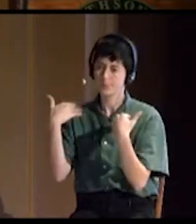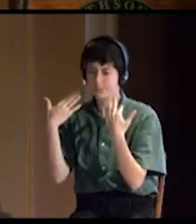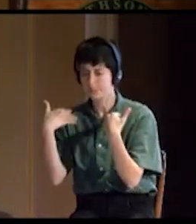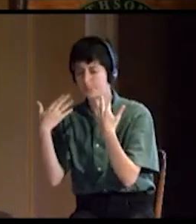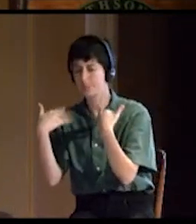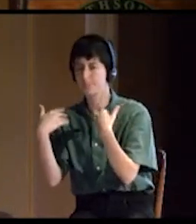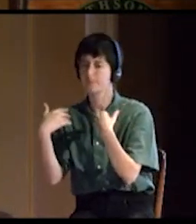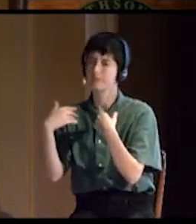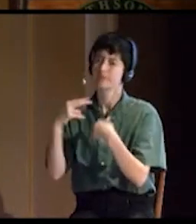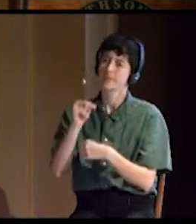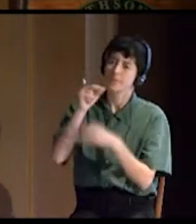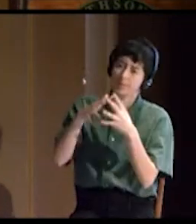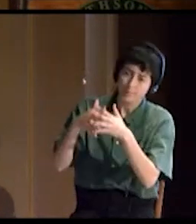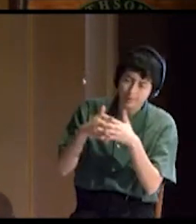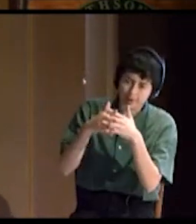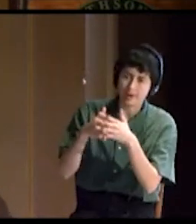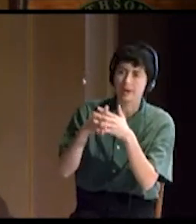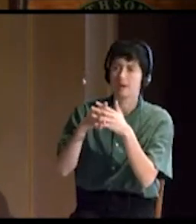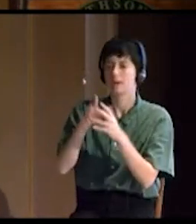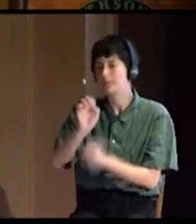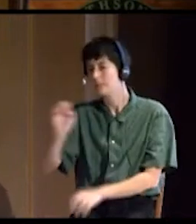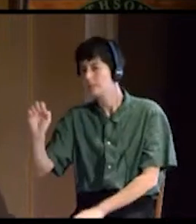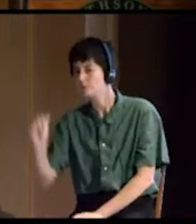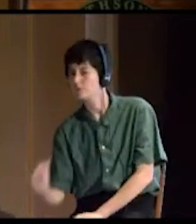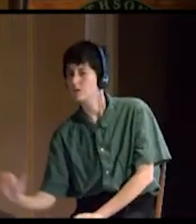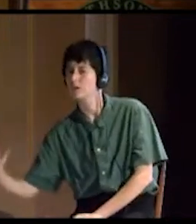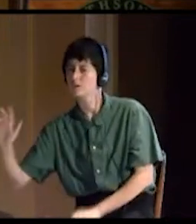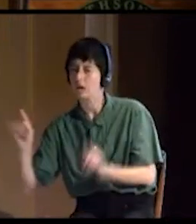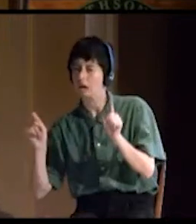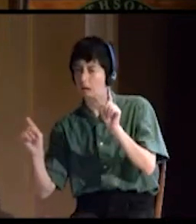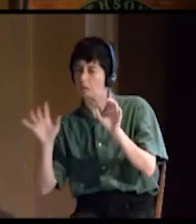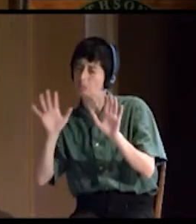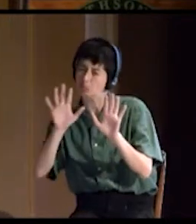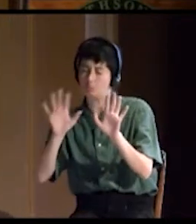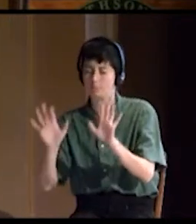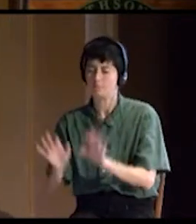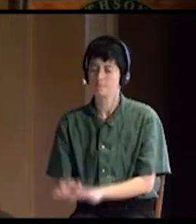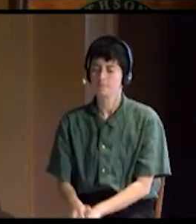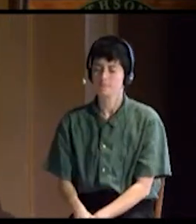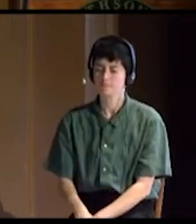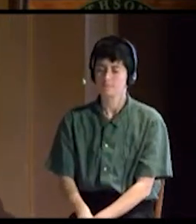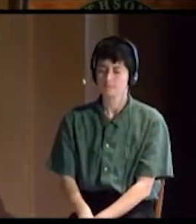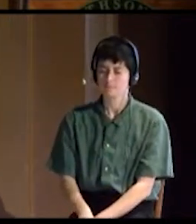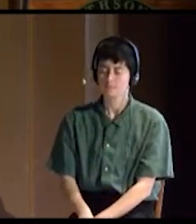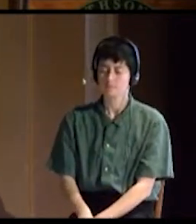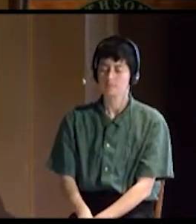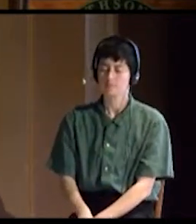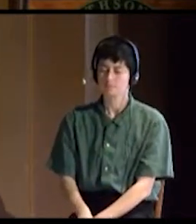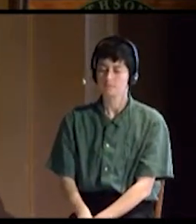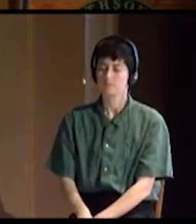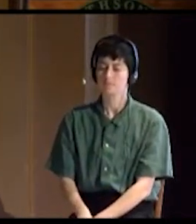that are well suited for the tropical environments to develop the necessary adaptations to tolerate the much cooler, drier